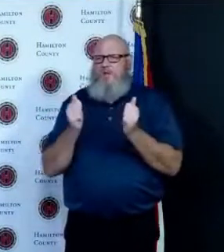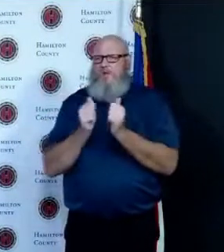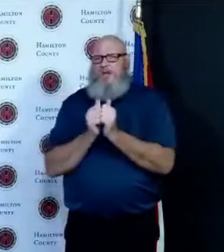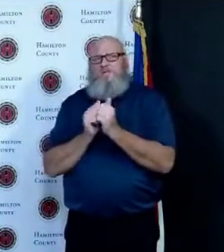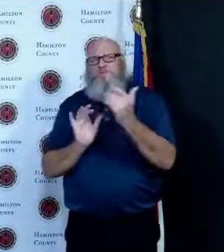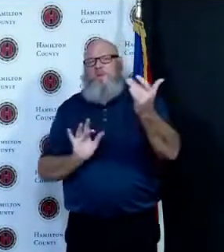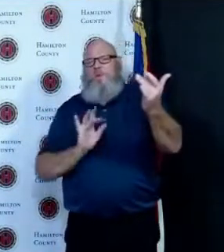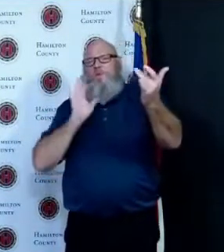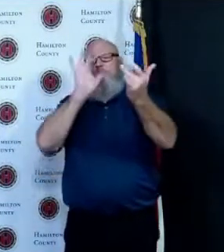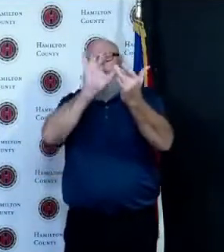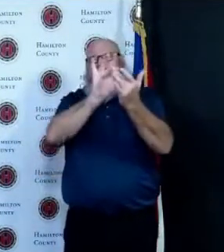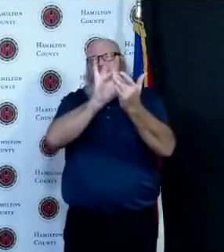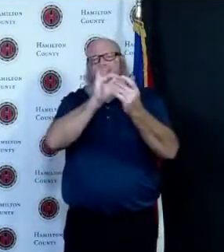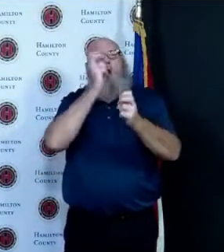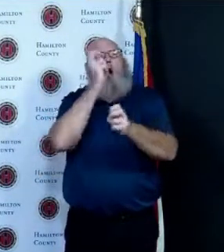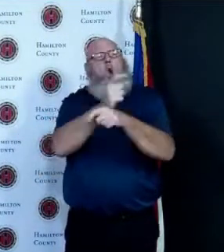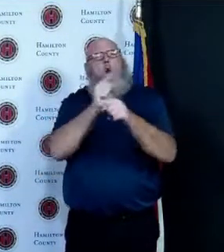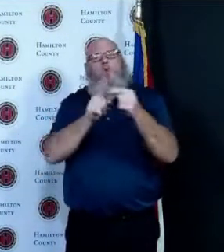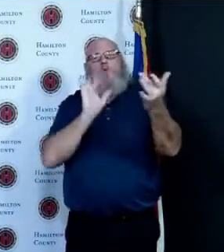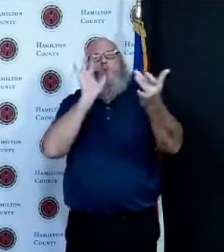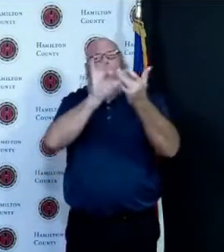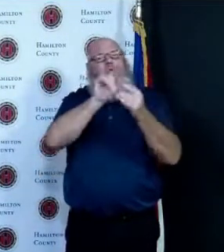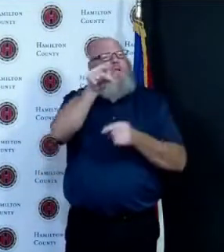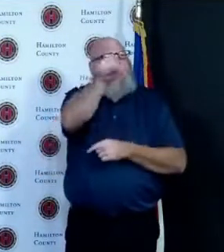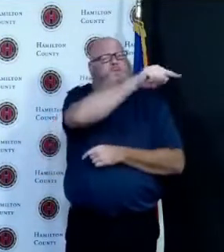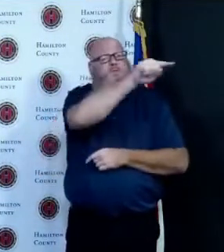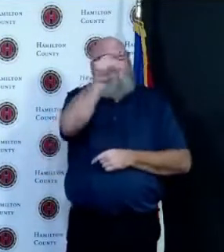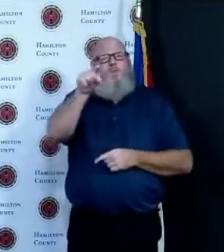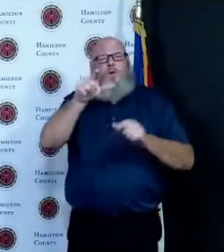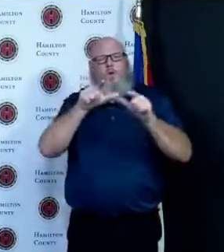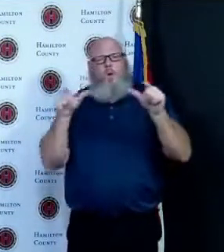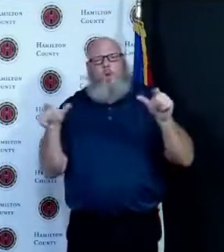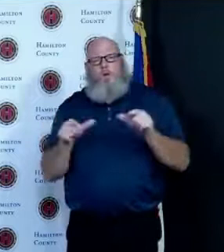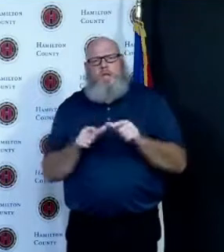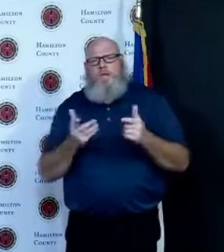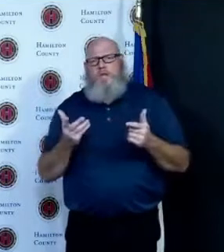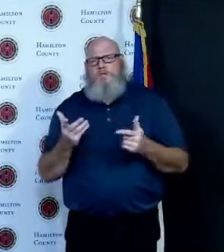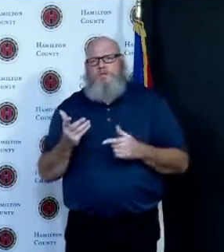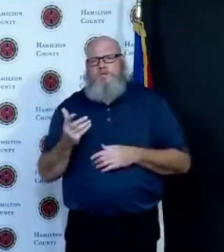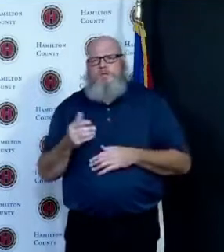received has been the Moderna vaccine which has the ability to be refrigerated for up to 30 days